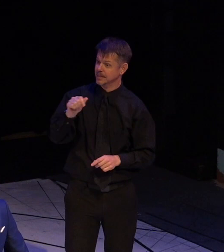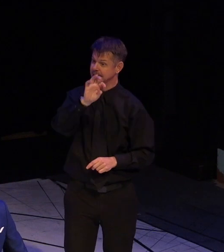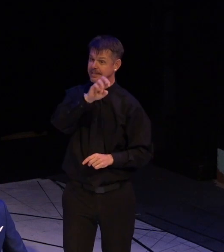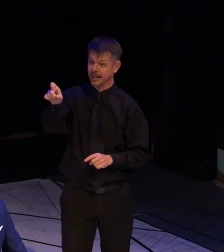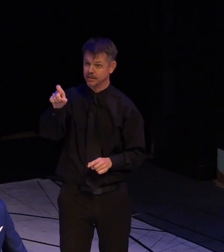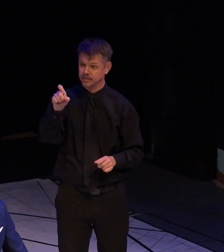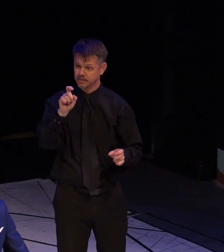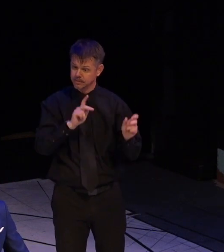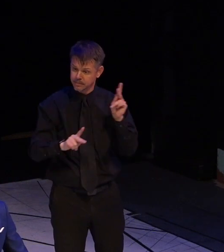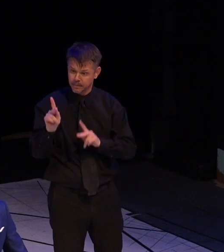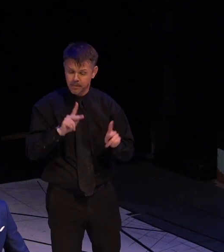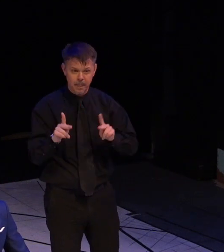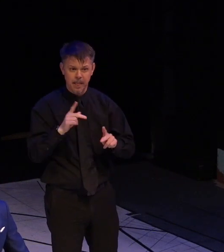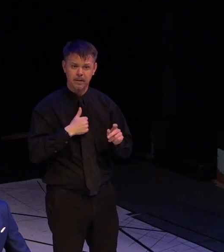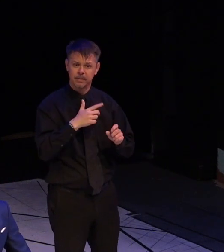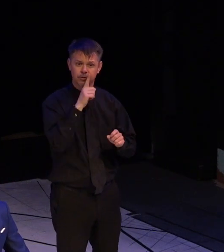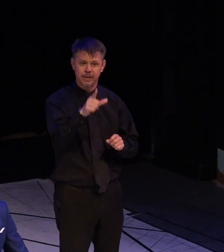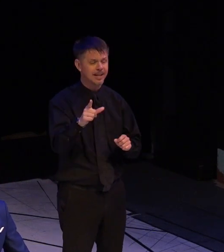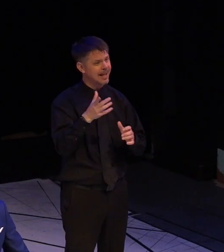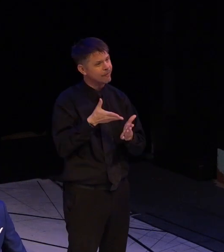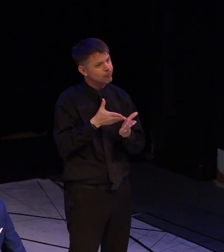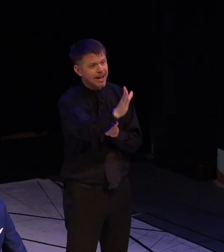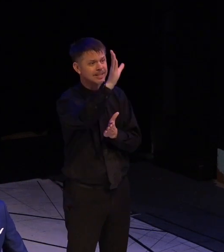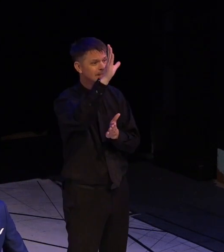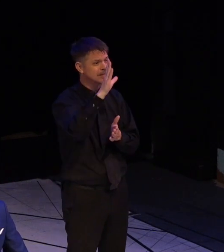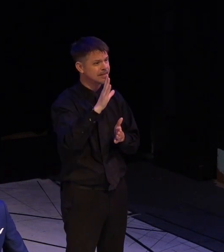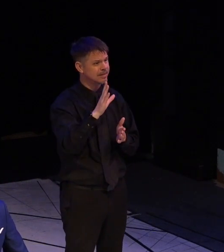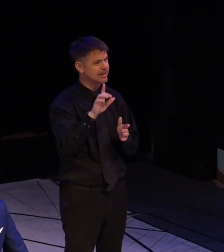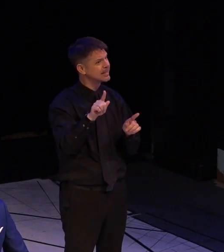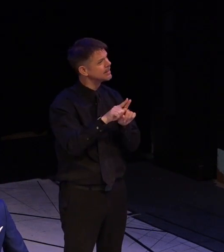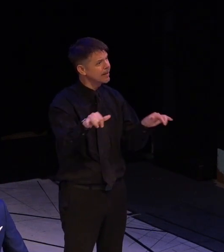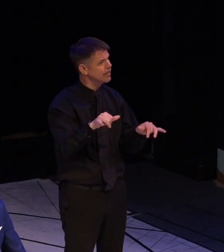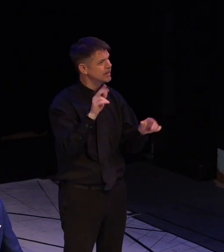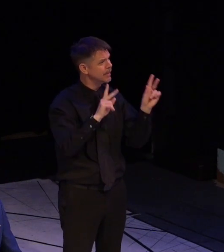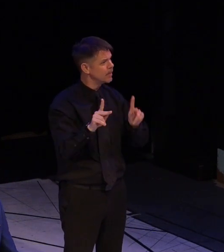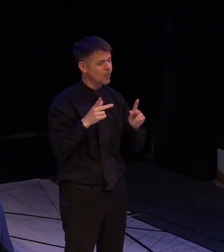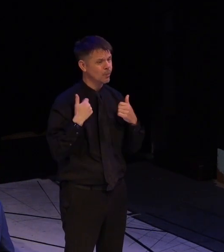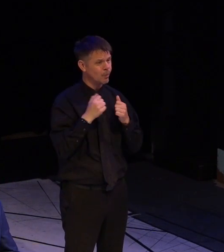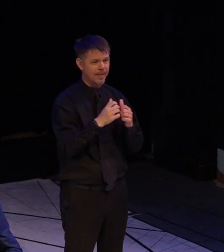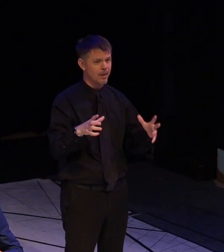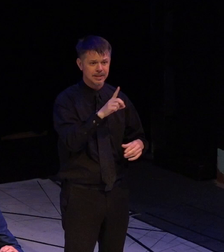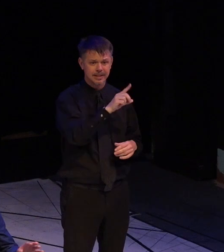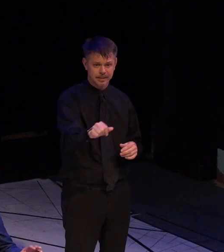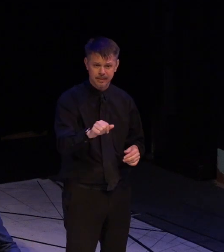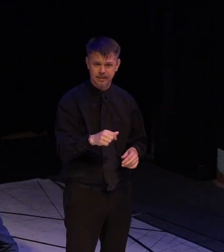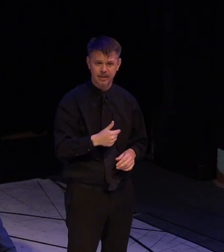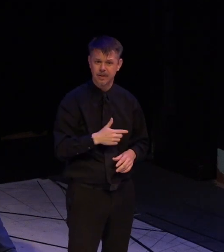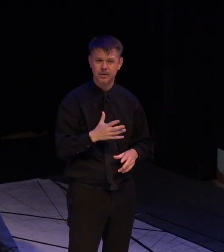with as much rights as people without disabilities. Get rid of whatever's holding you back